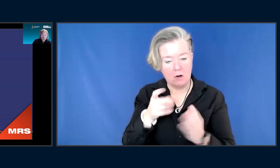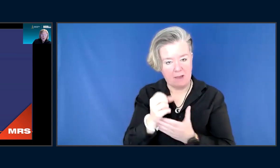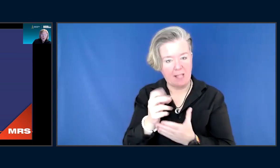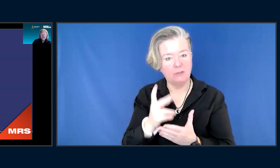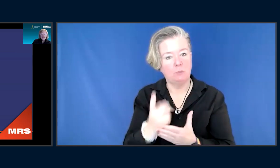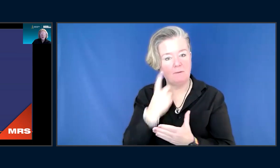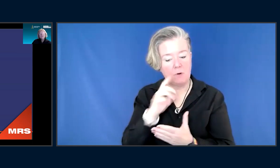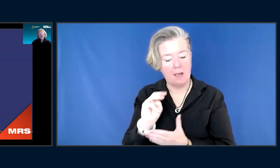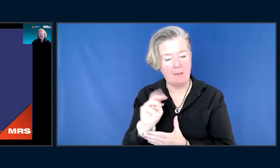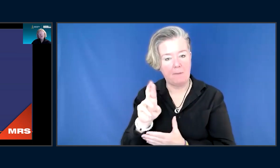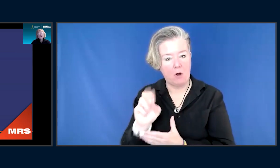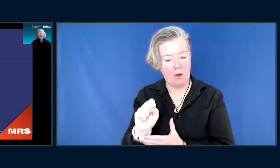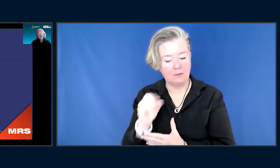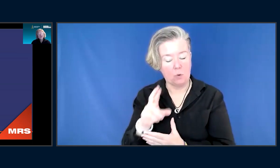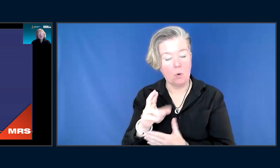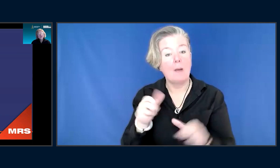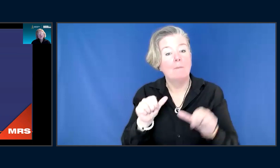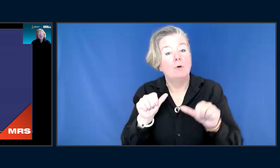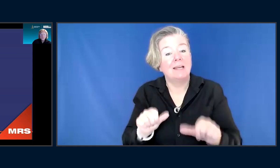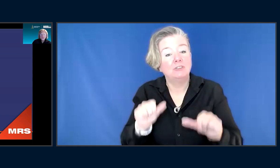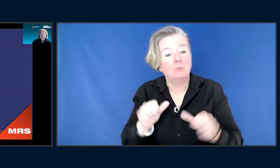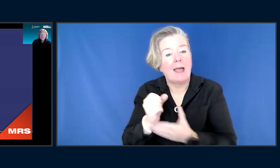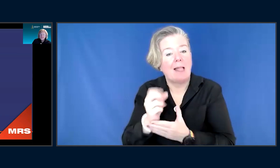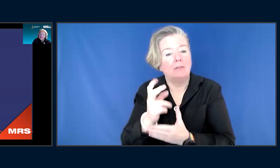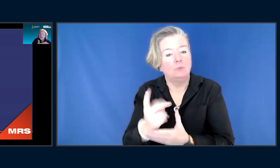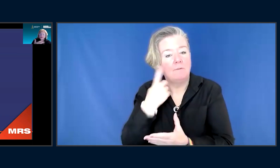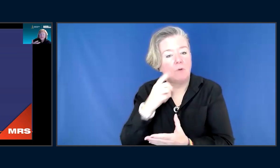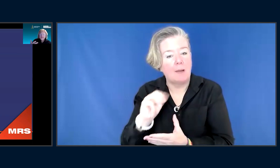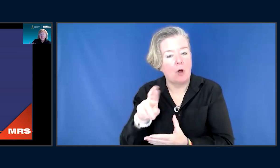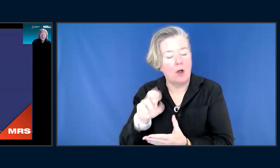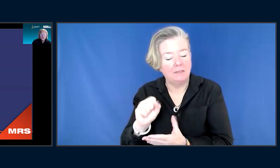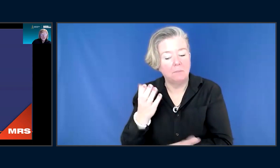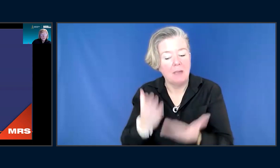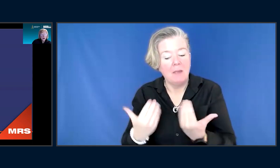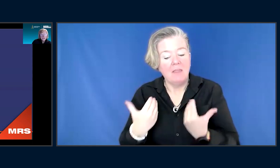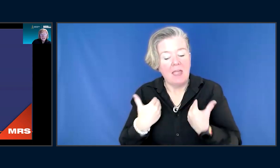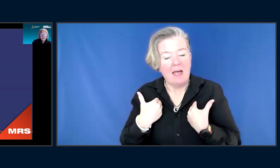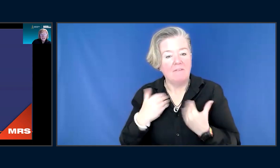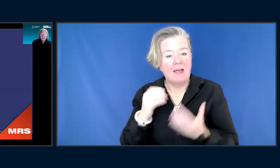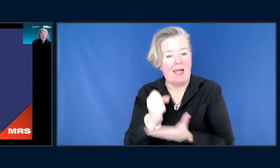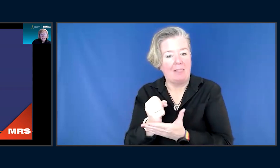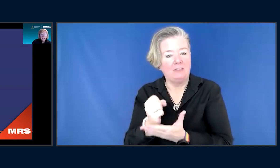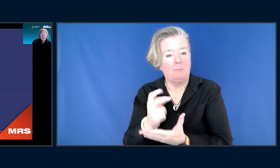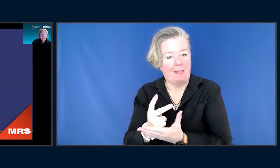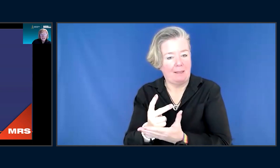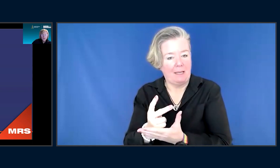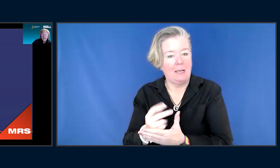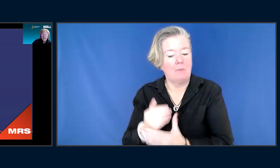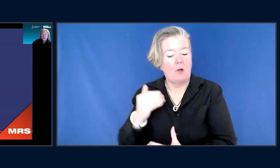who are eligible for MRS or potentially eligible. What that means is there is an eligibility process